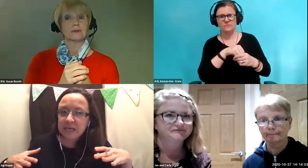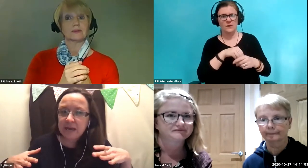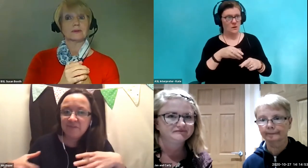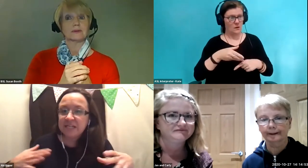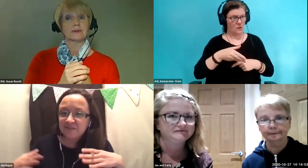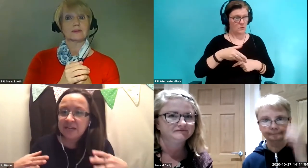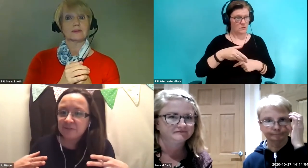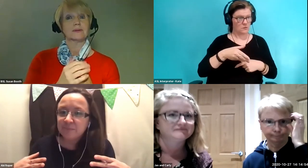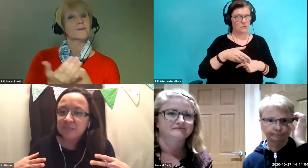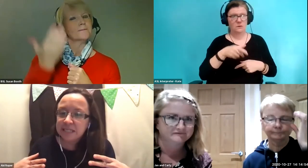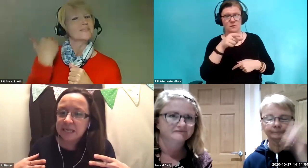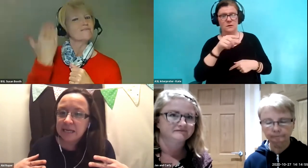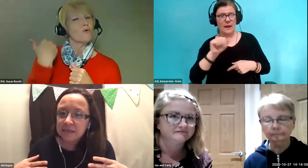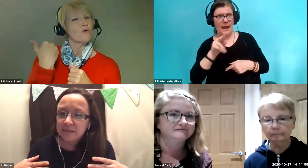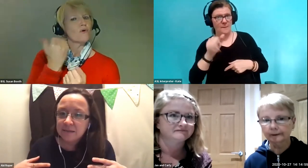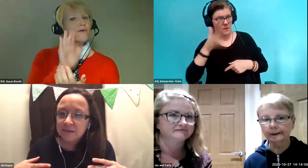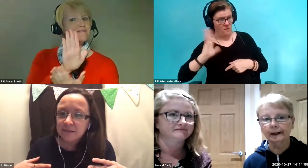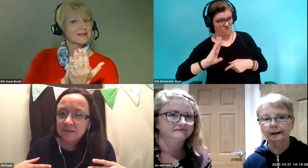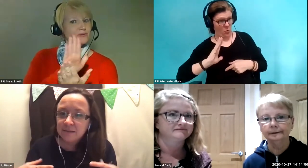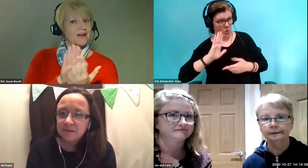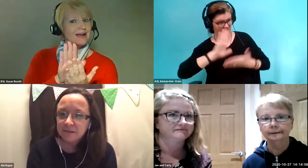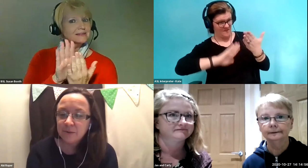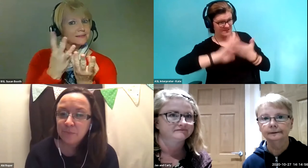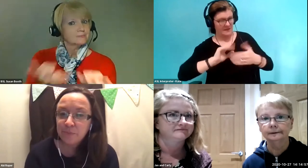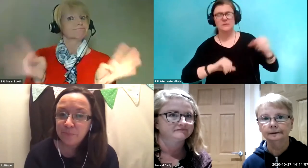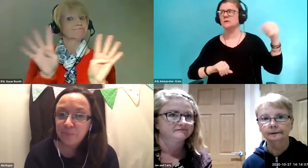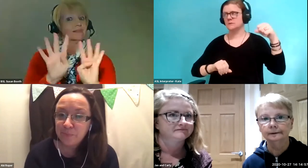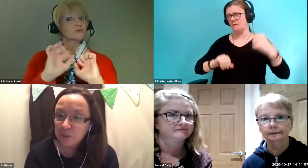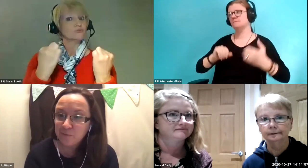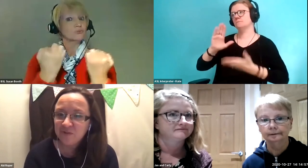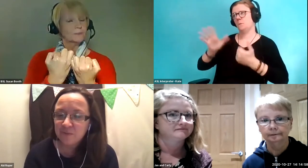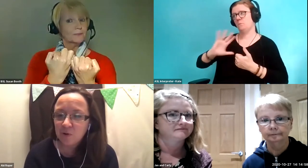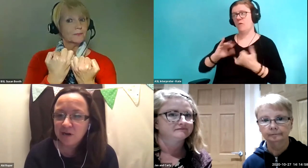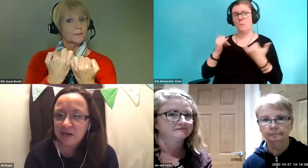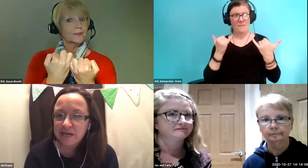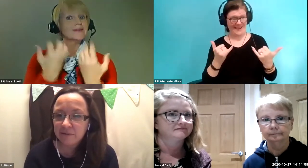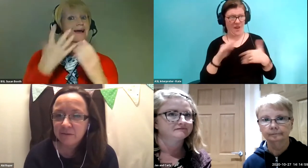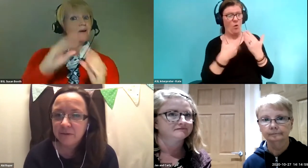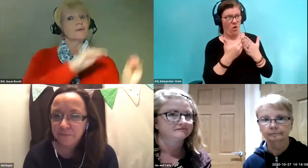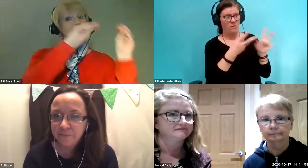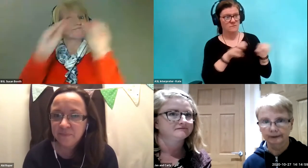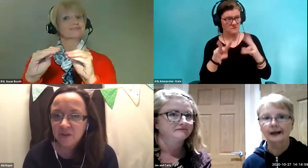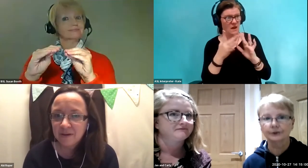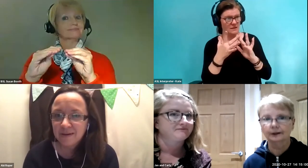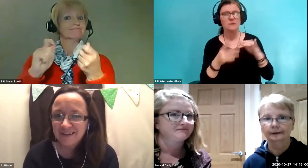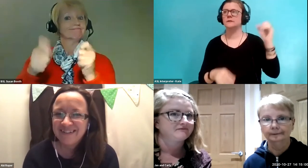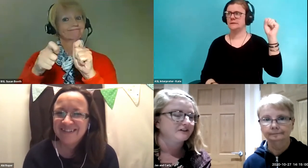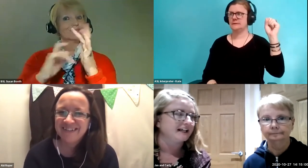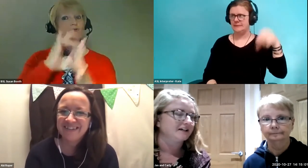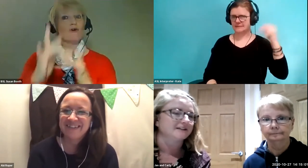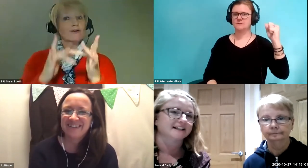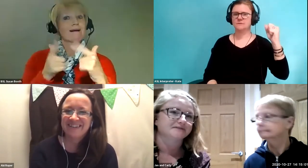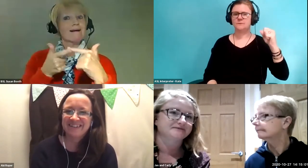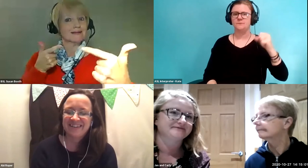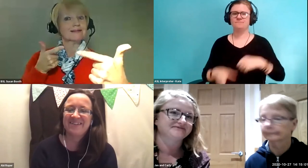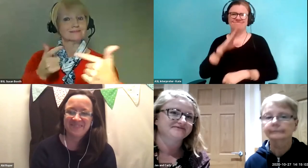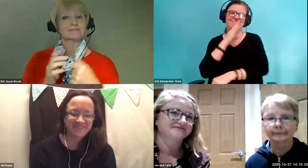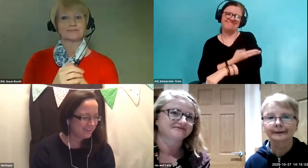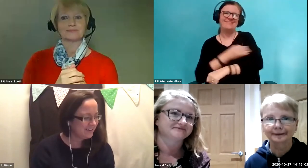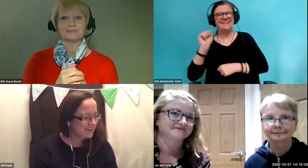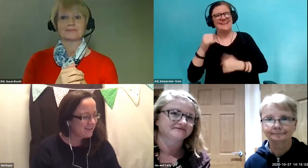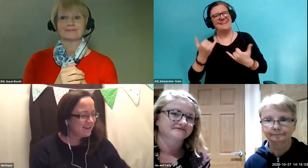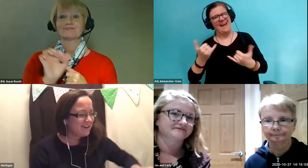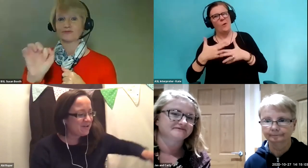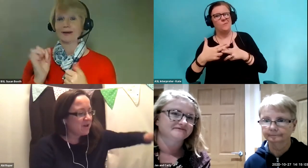um face-to-face groups didn't they yeah but you've moved them all online now yes for now yeah yeah um